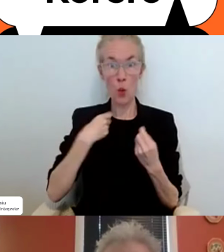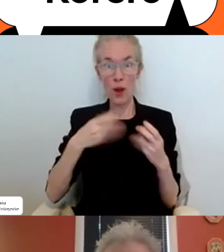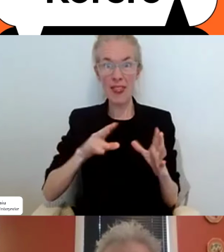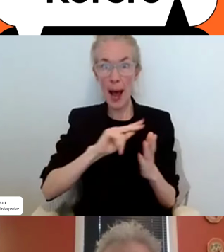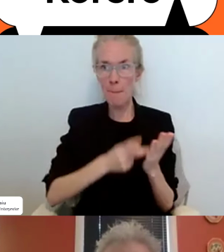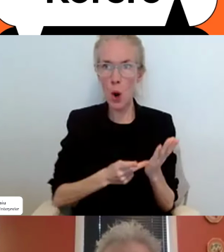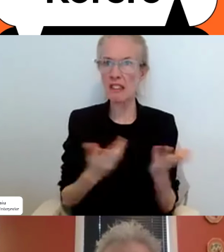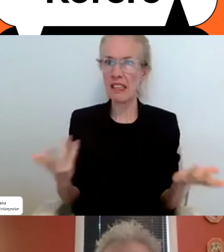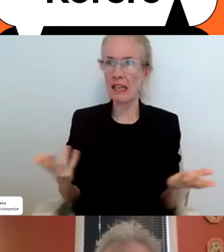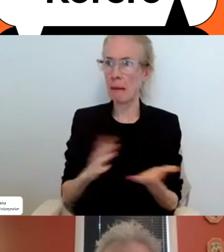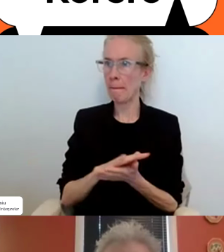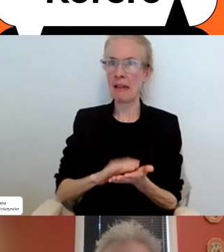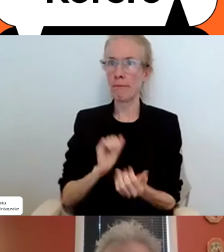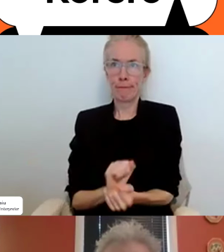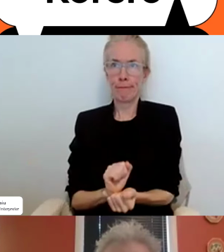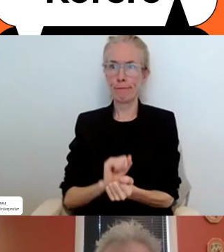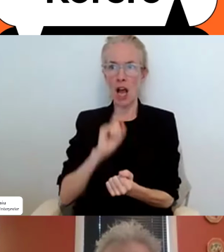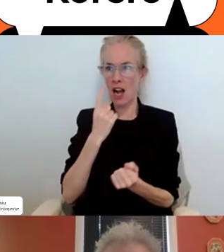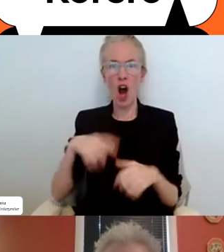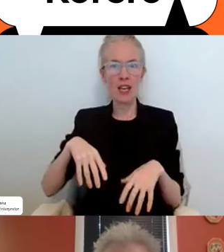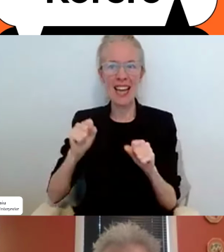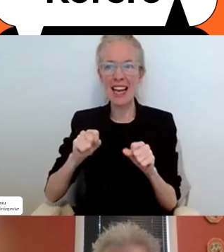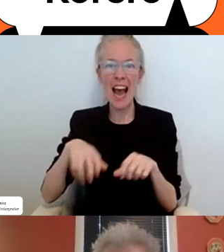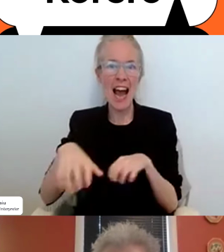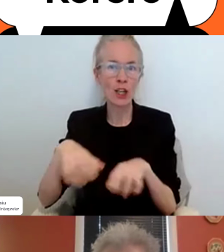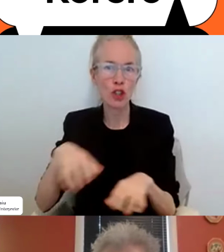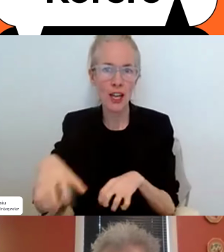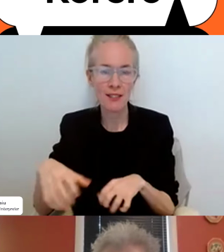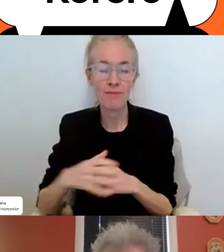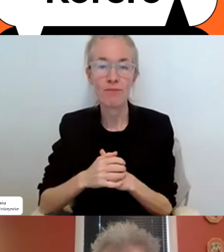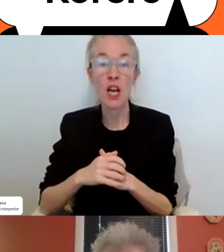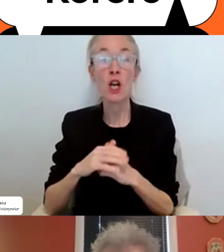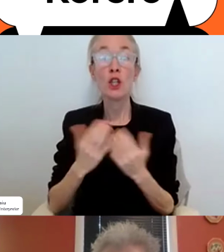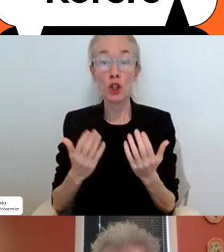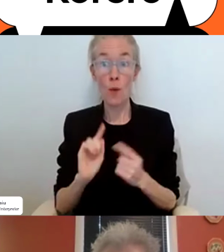up with the tools in the toolbox. So identifying a need for policy.